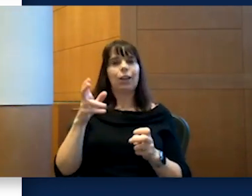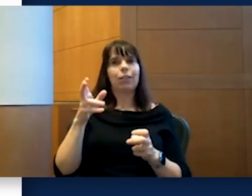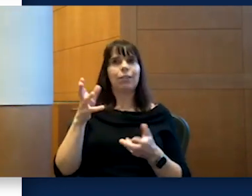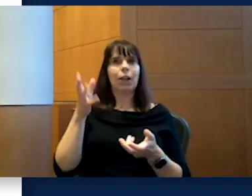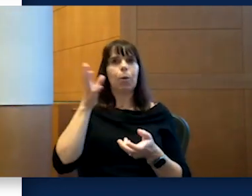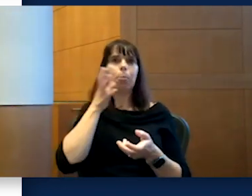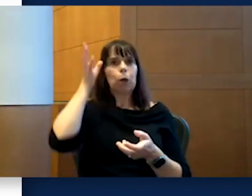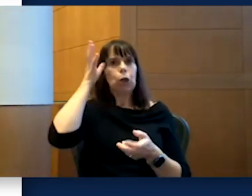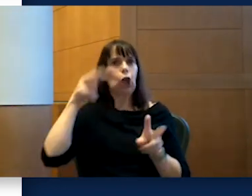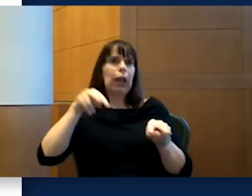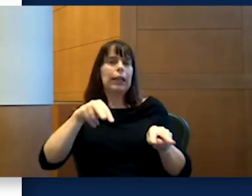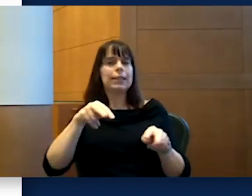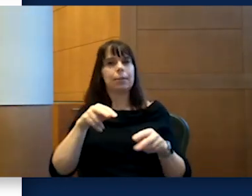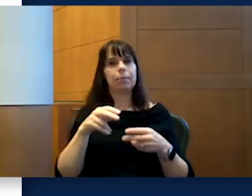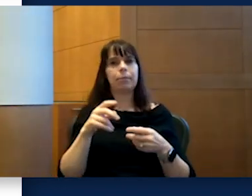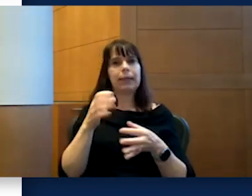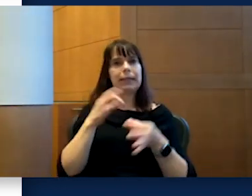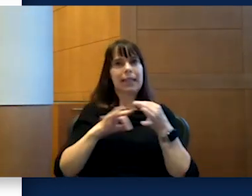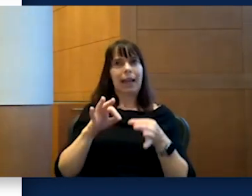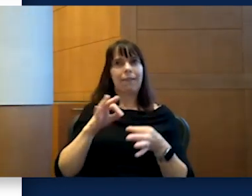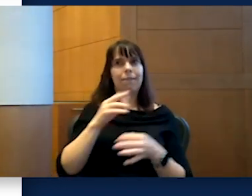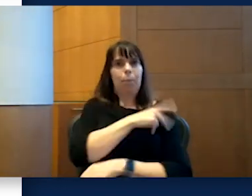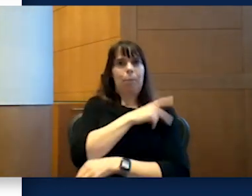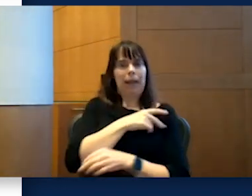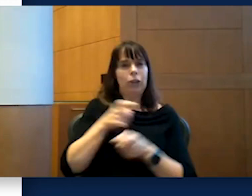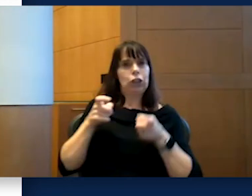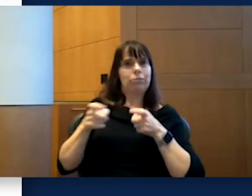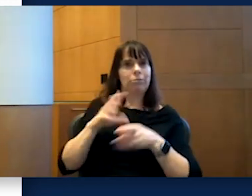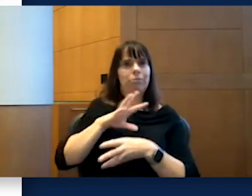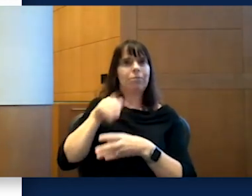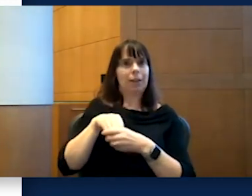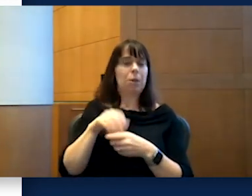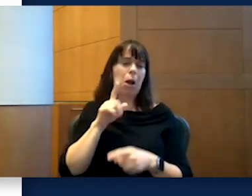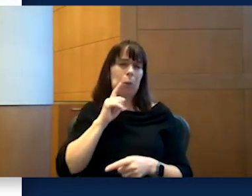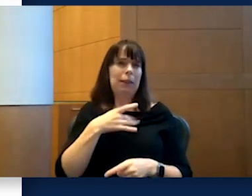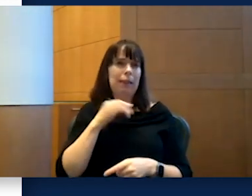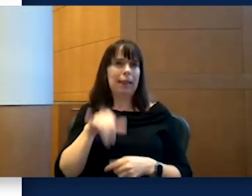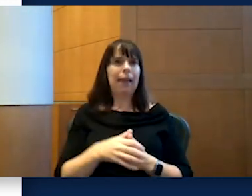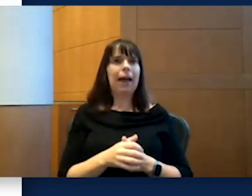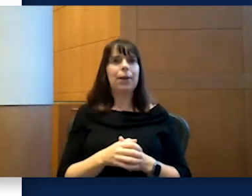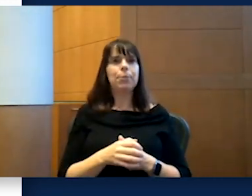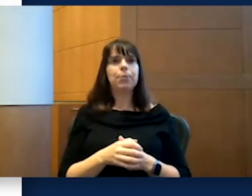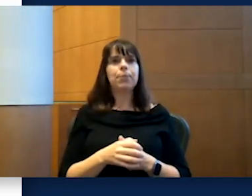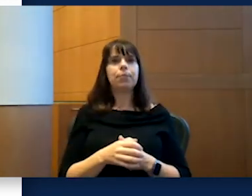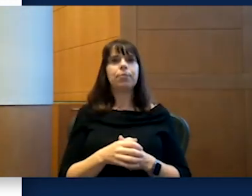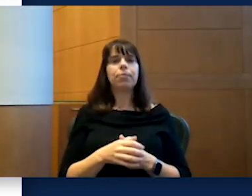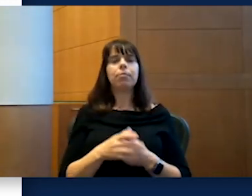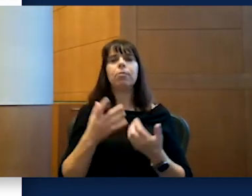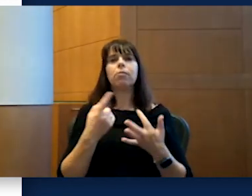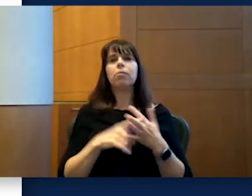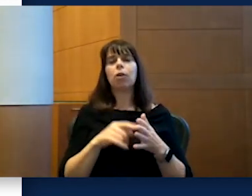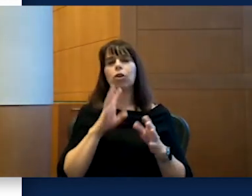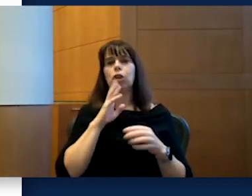And so they started by sort of presenting it on a spectrum with open paternalism described as really doctors saying and telling patients, you know, this is what you have to do. Sometimes not even telling patients what it was that was being done to them.